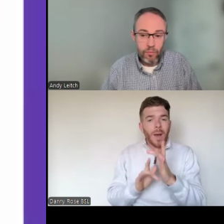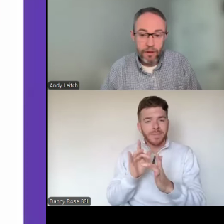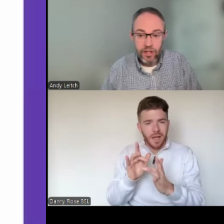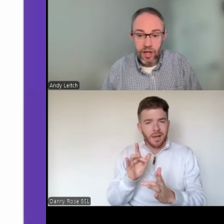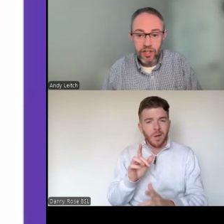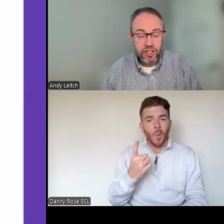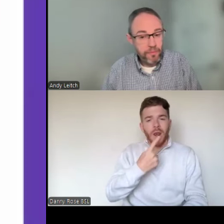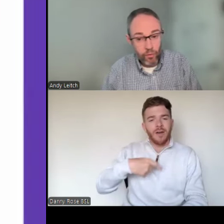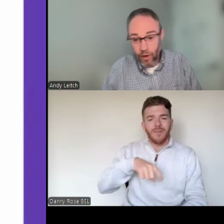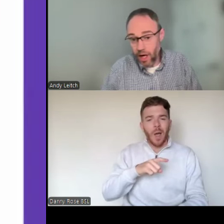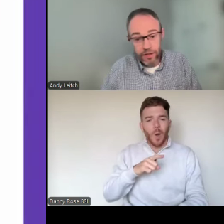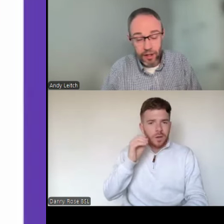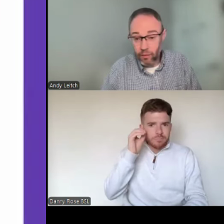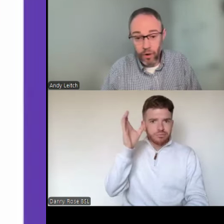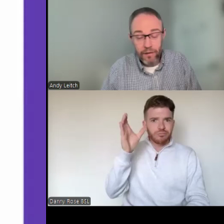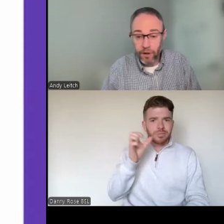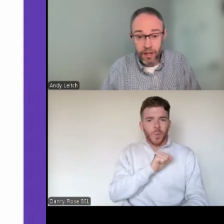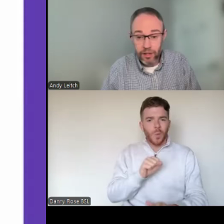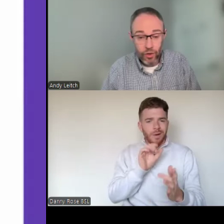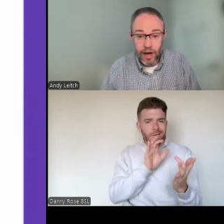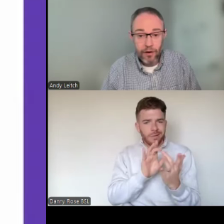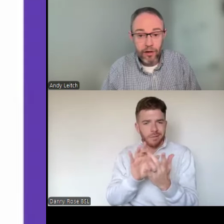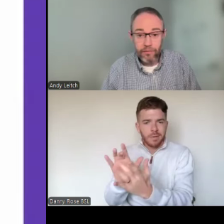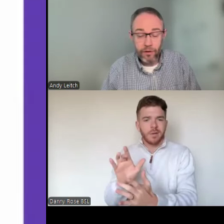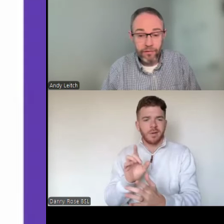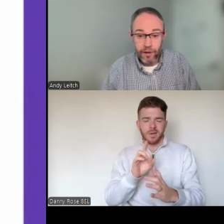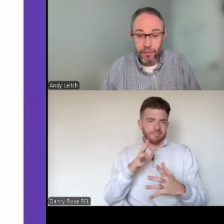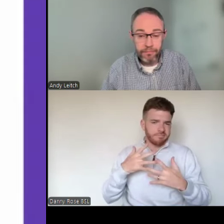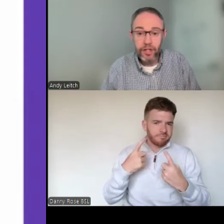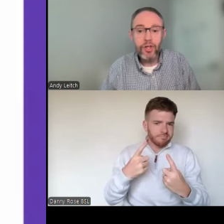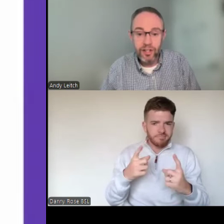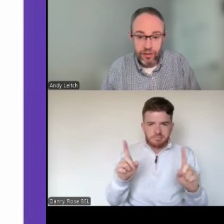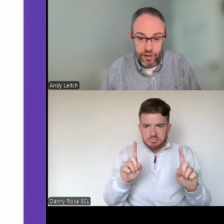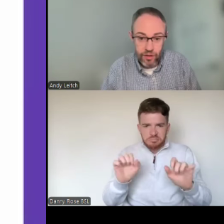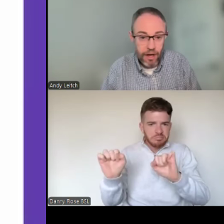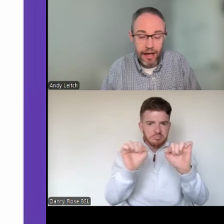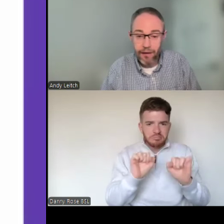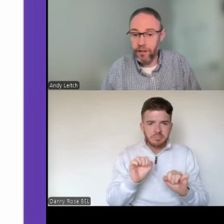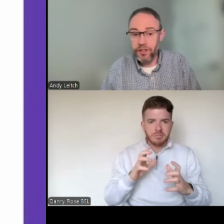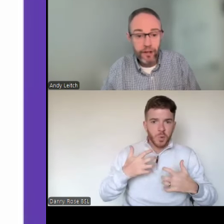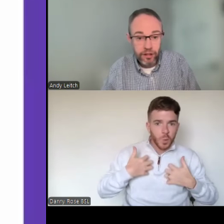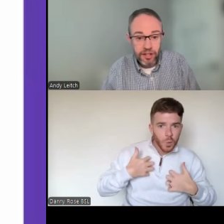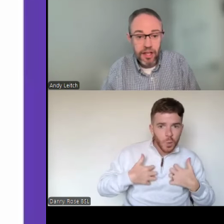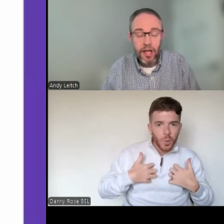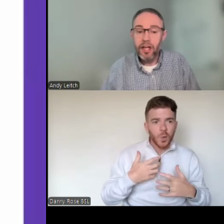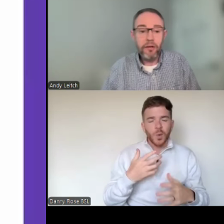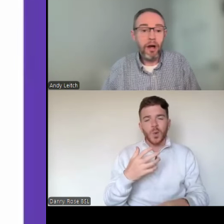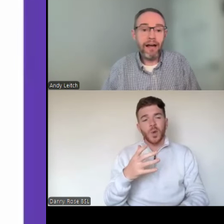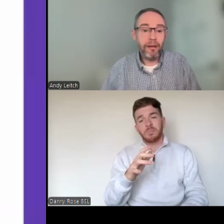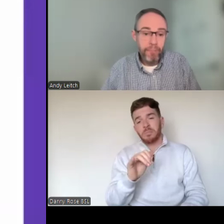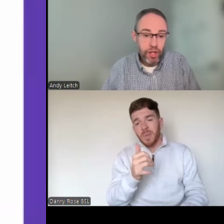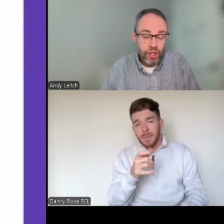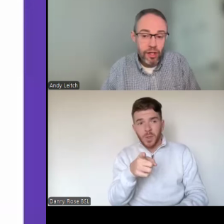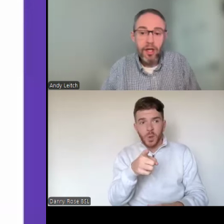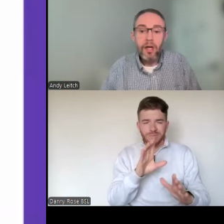will be in touch regarding whatever is your area of interest. You might have a difficulty, you might have an ambition.